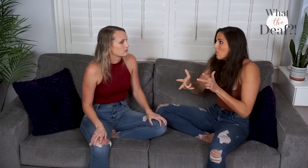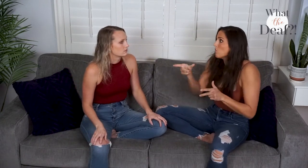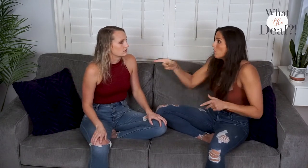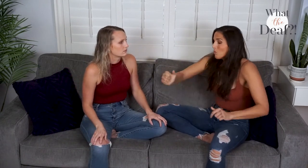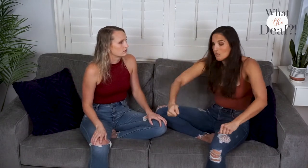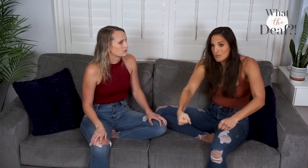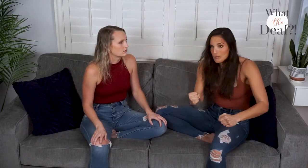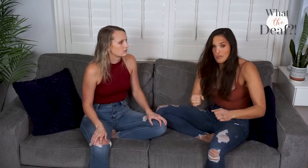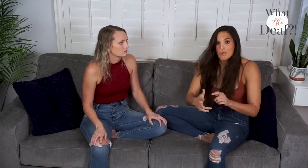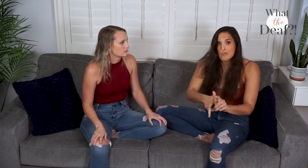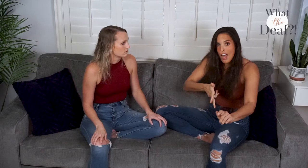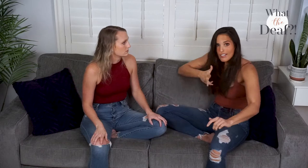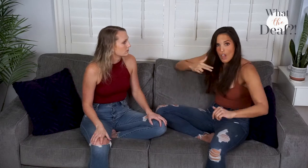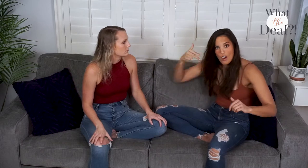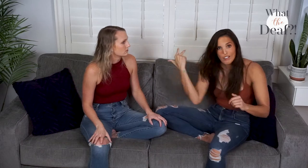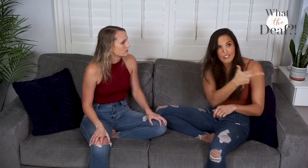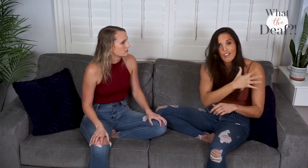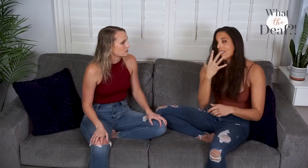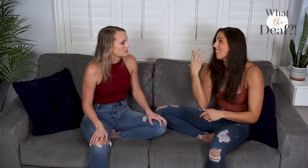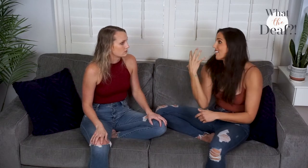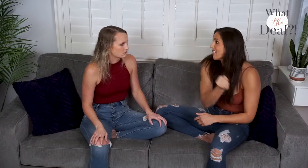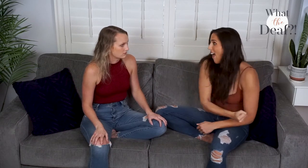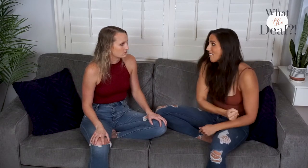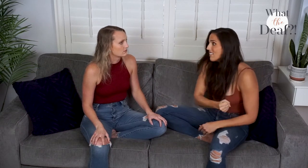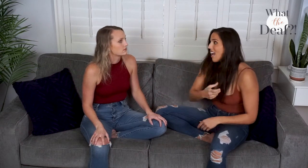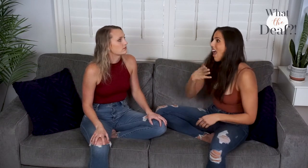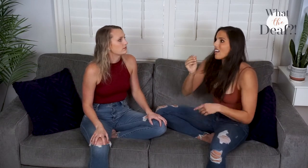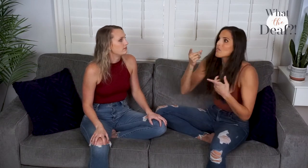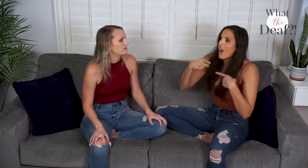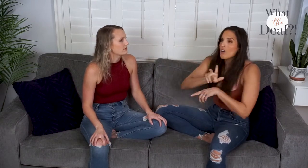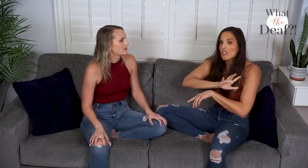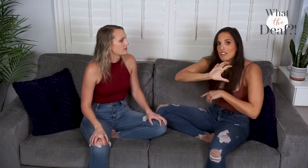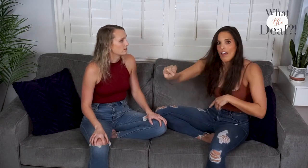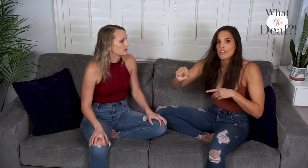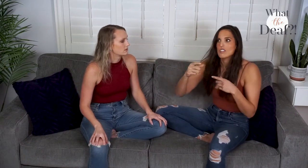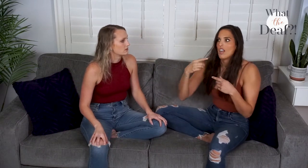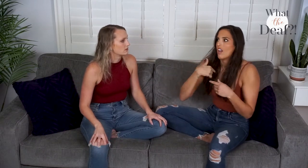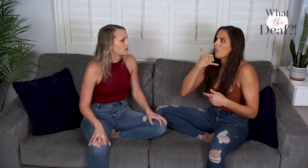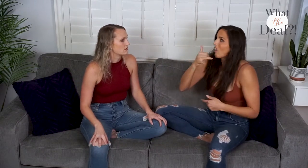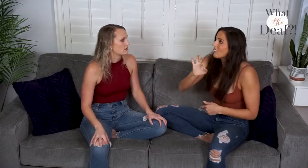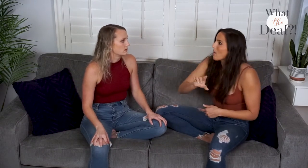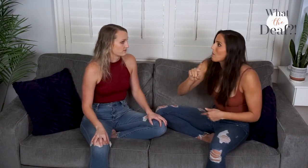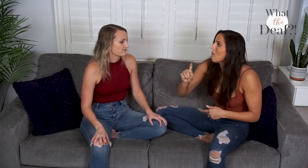immediately moved, Carly backed up and left. And while we left, I called 911 and explained